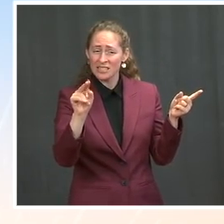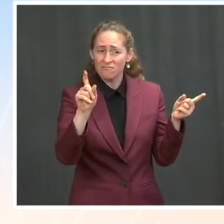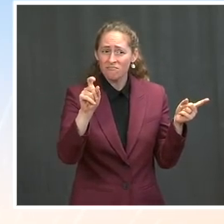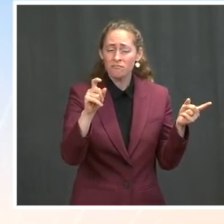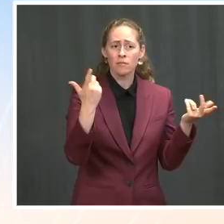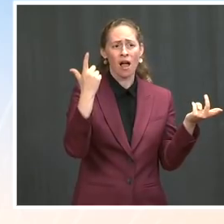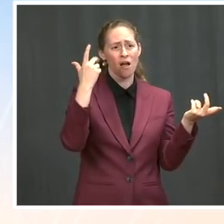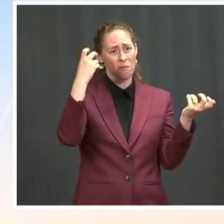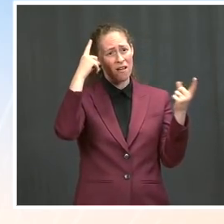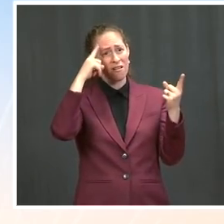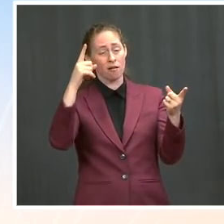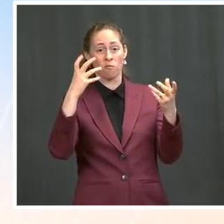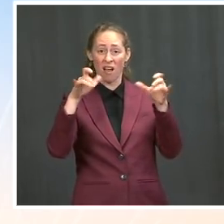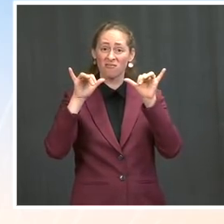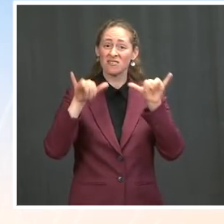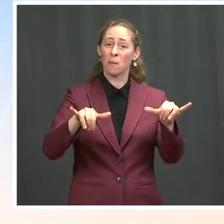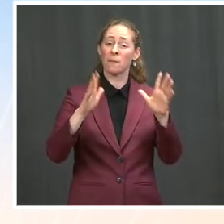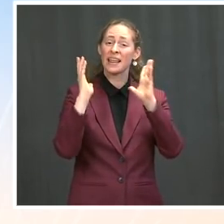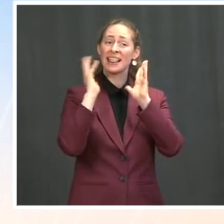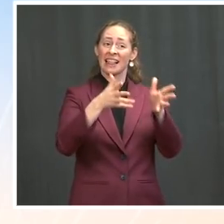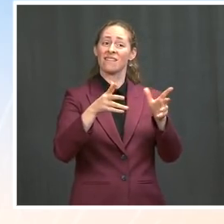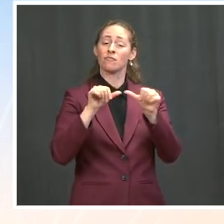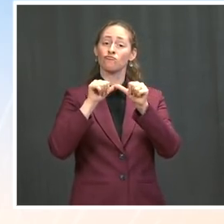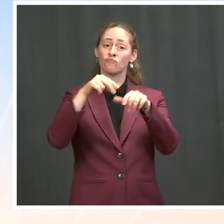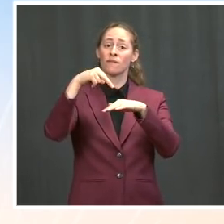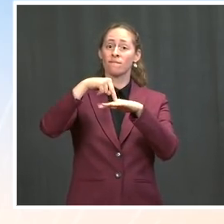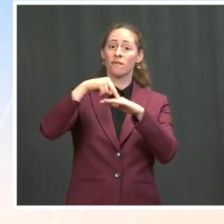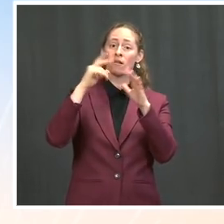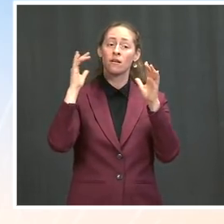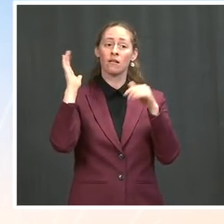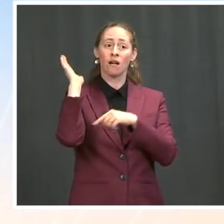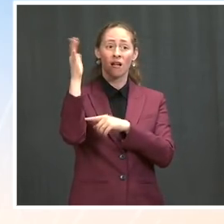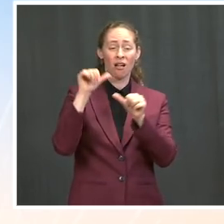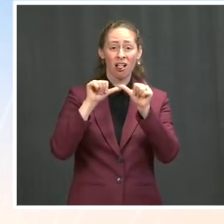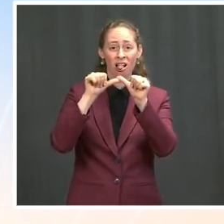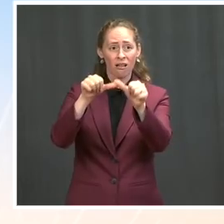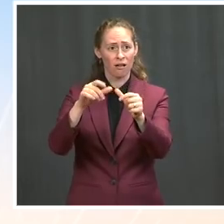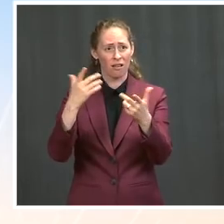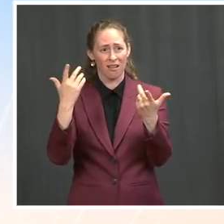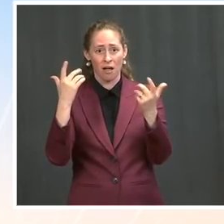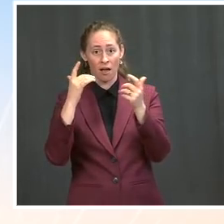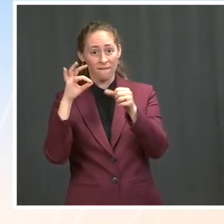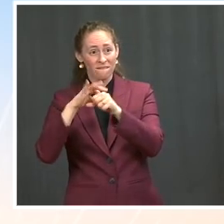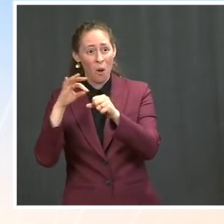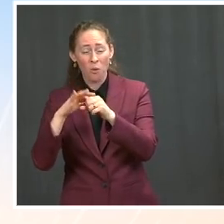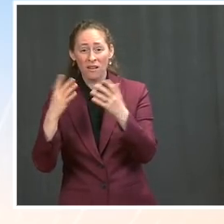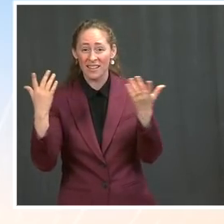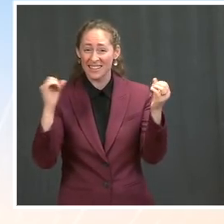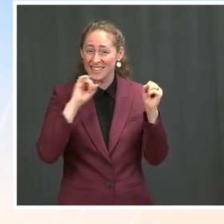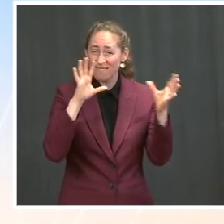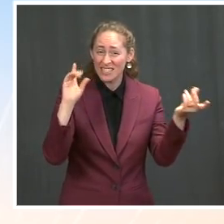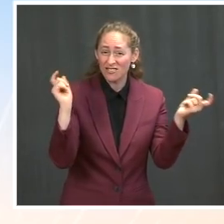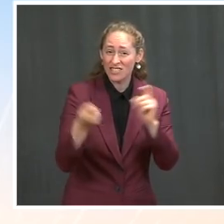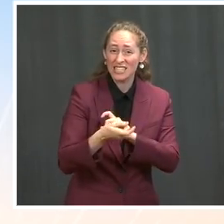at least when it comes to voting rights, if anything is going to get done in Congress? Ms. Psaki: Well, first, I would say the President has --